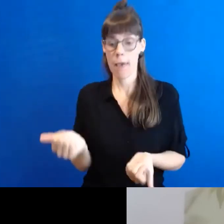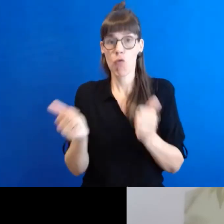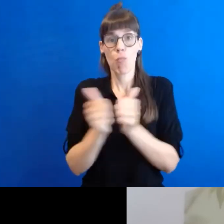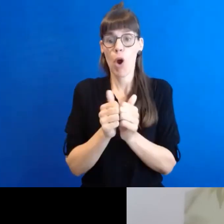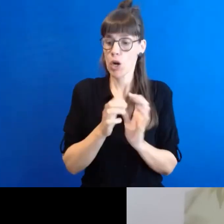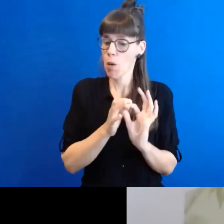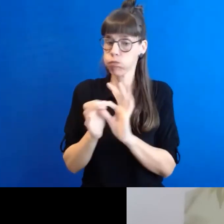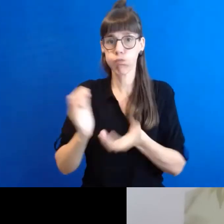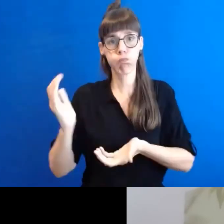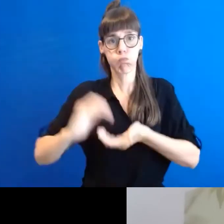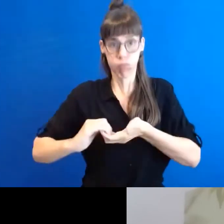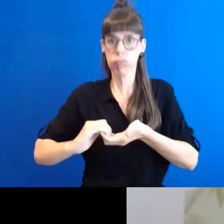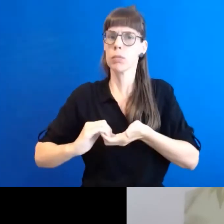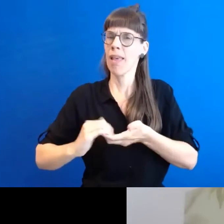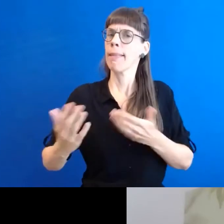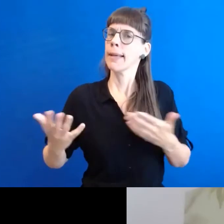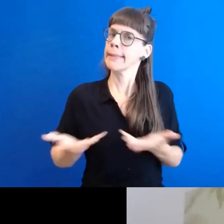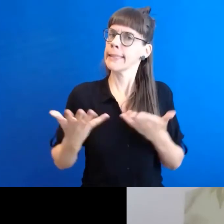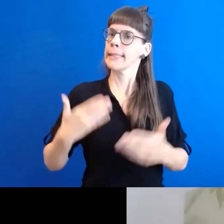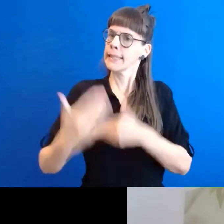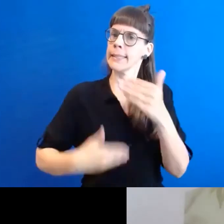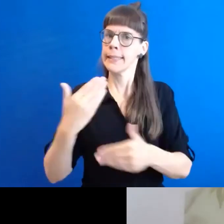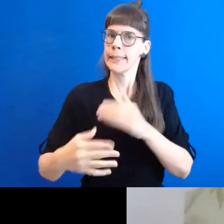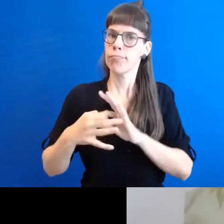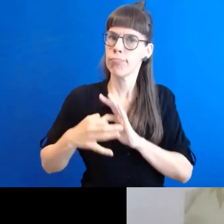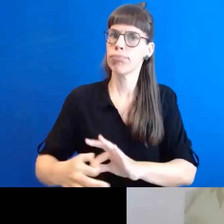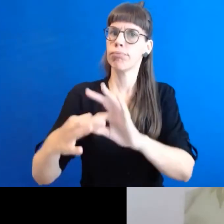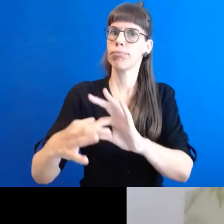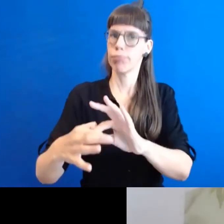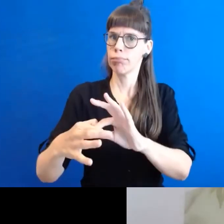. It has been highlighted by Isabelle where those partnerships existed